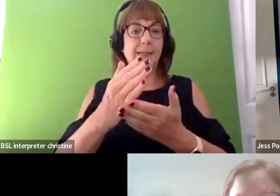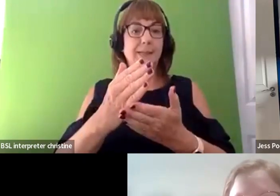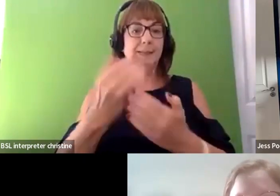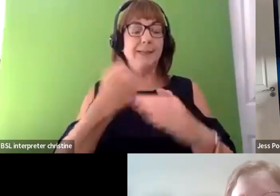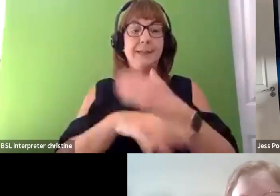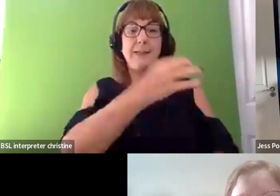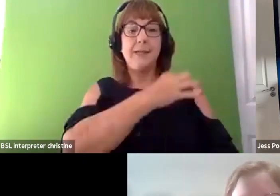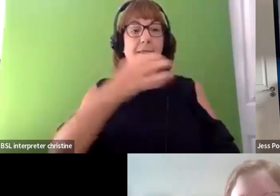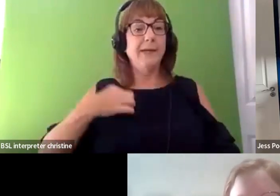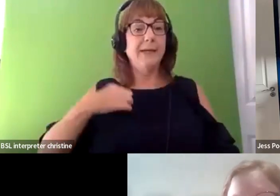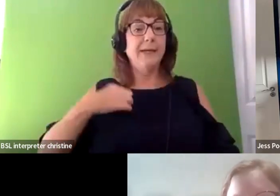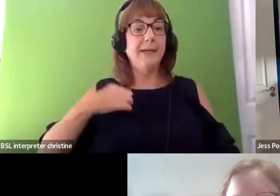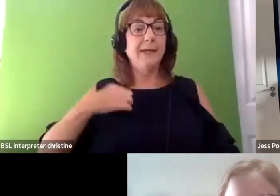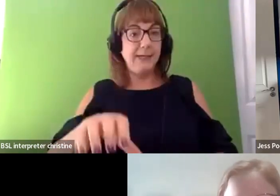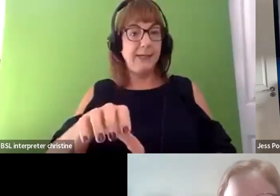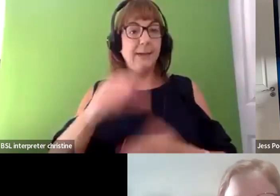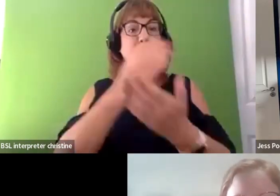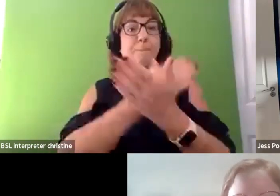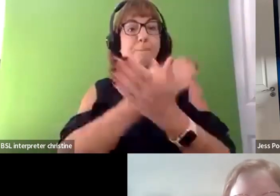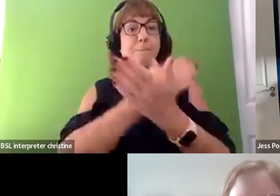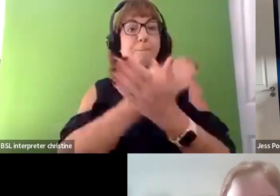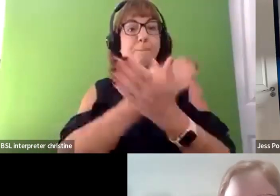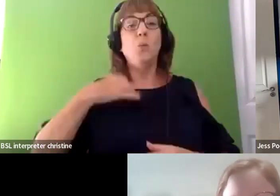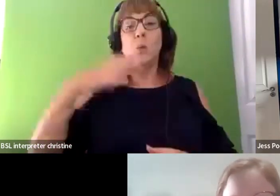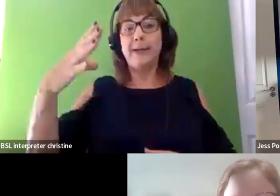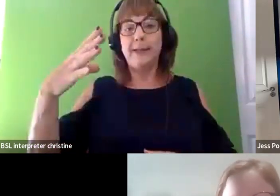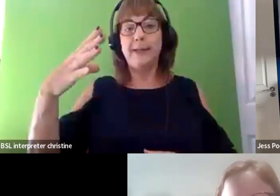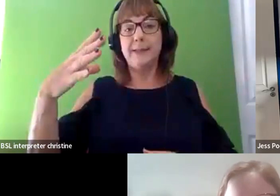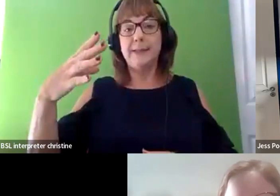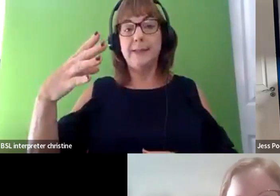white wall, because I want to be the most exciting thing that people are looking at, and we can apply